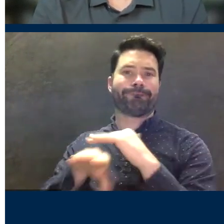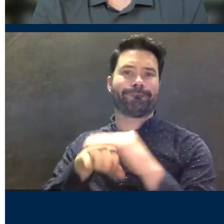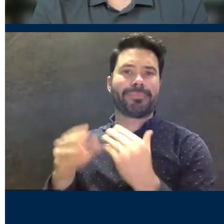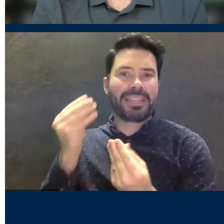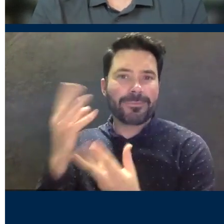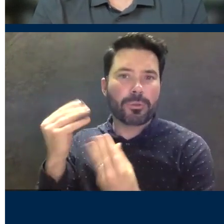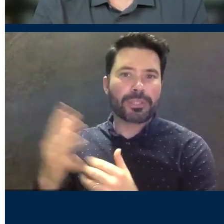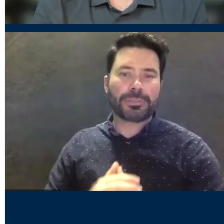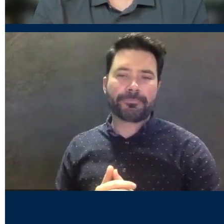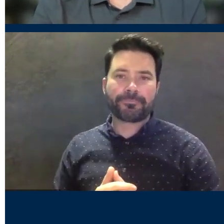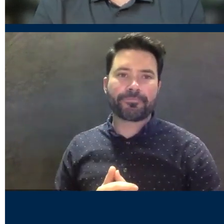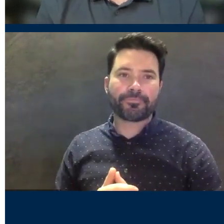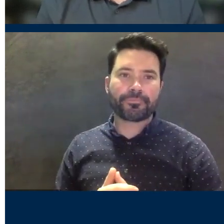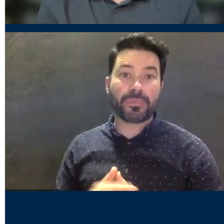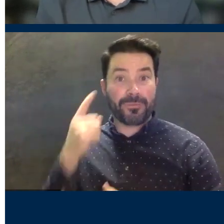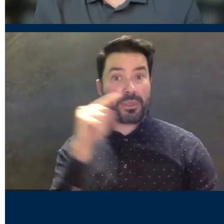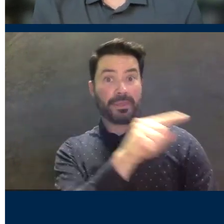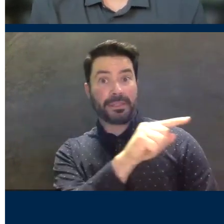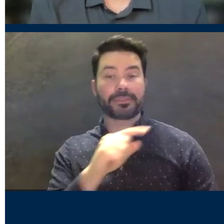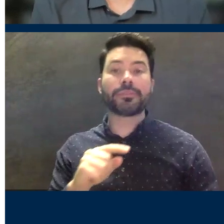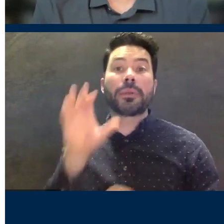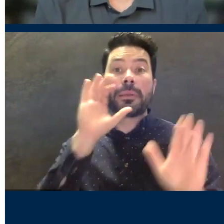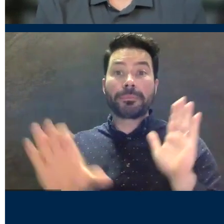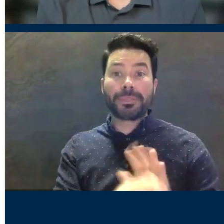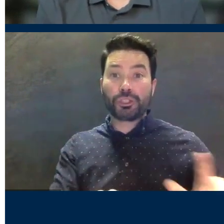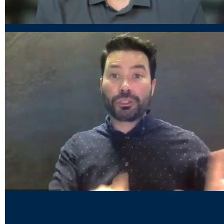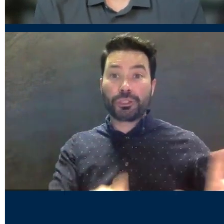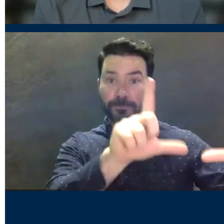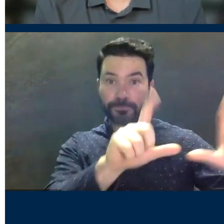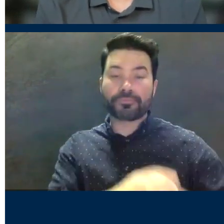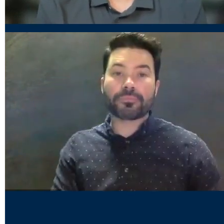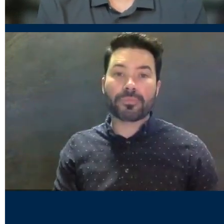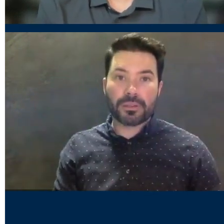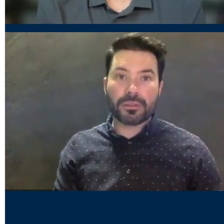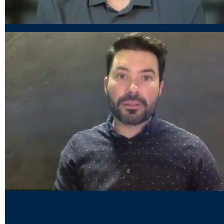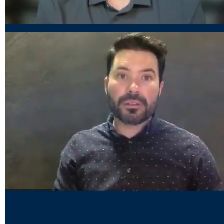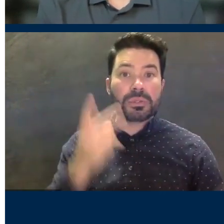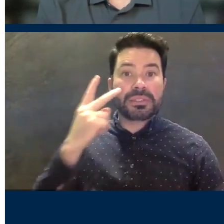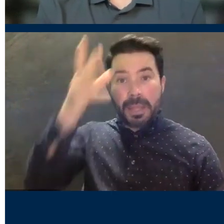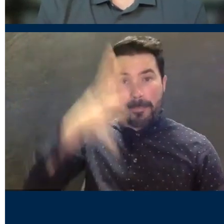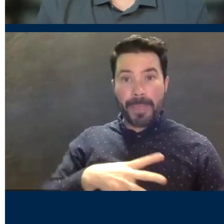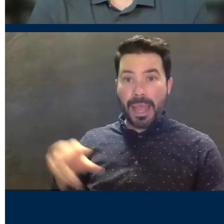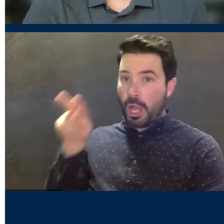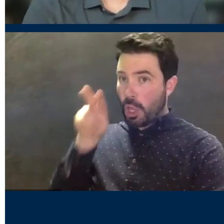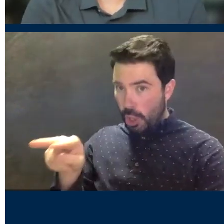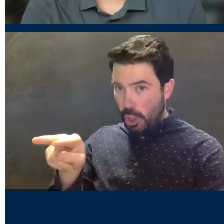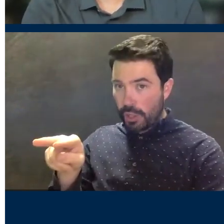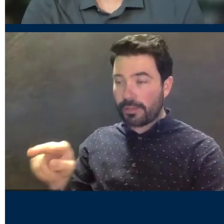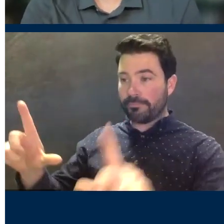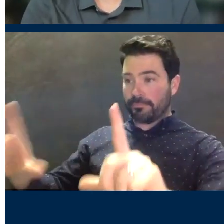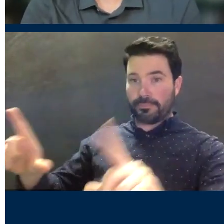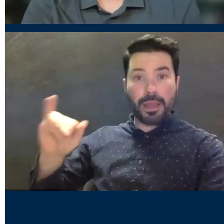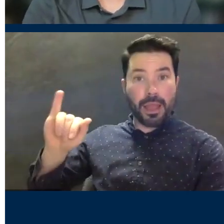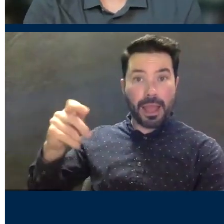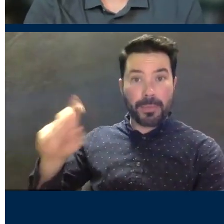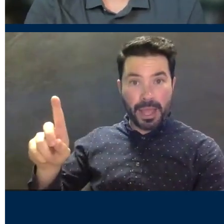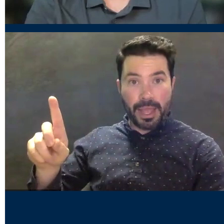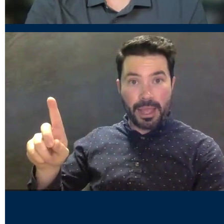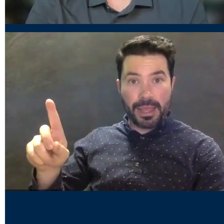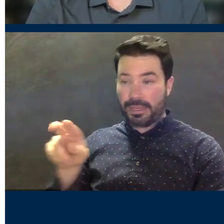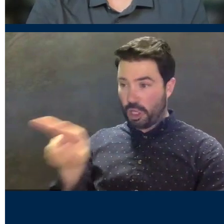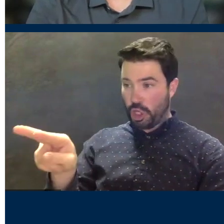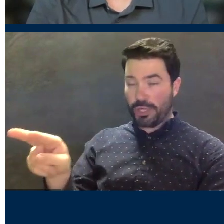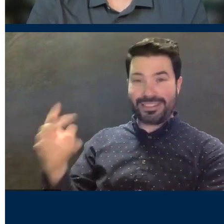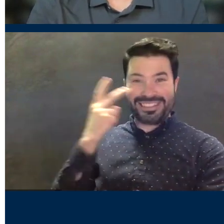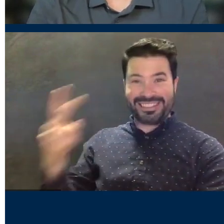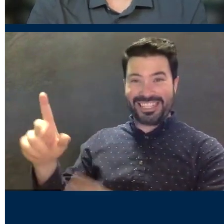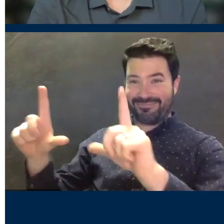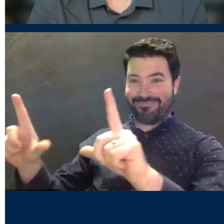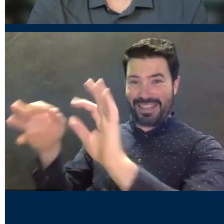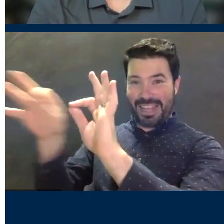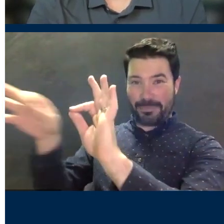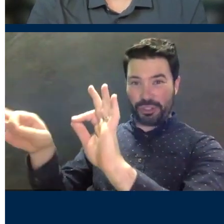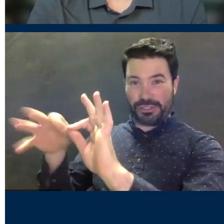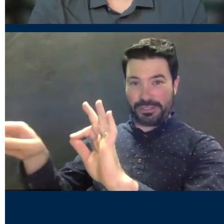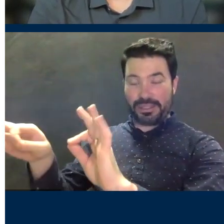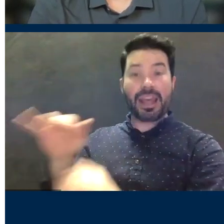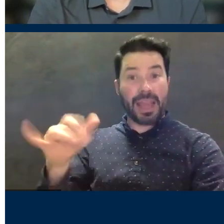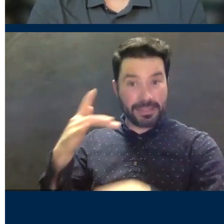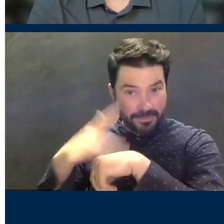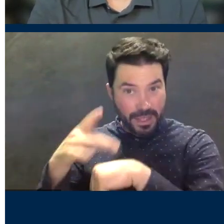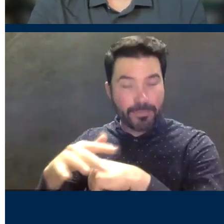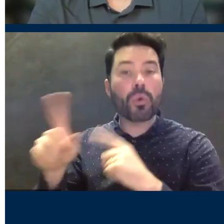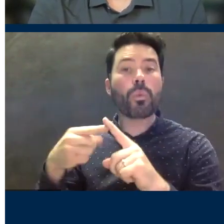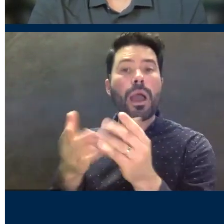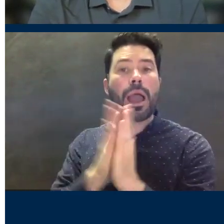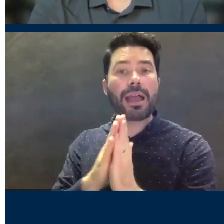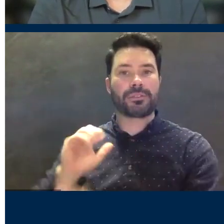In this case on this video on this picture, here, we have a picture of a gentleman looking at an ipad basically looking at the captioning. And this is available for upon request, to set up in our appointments.